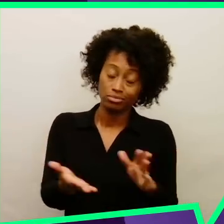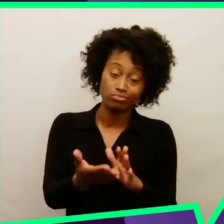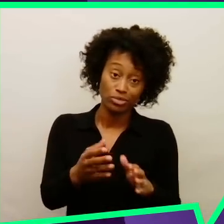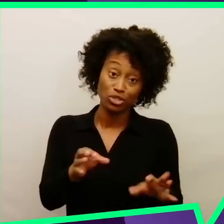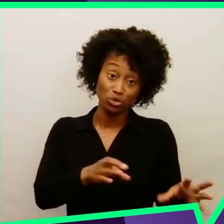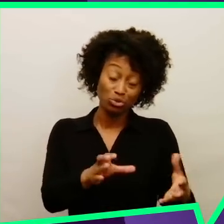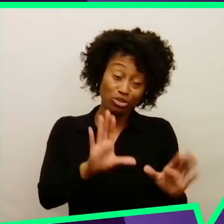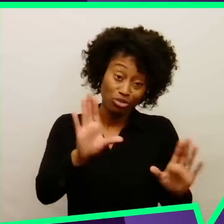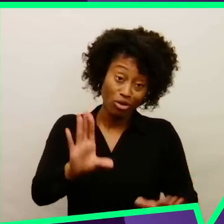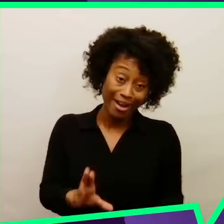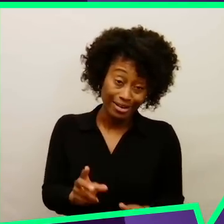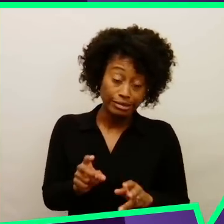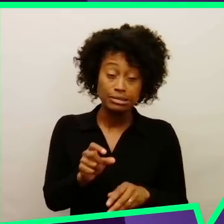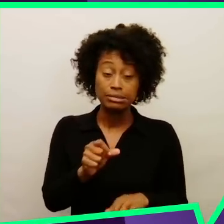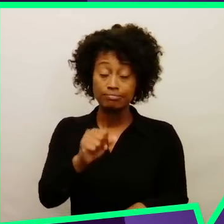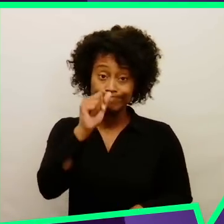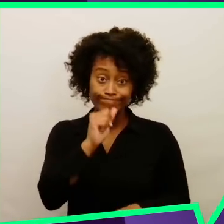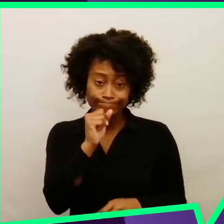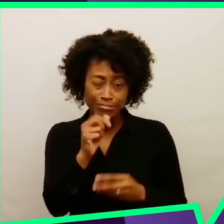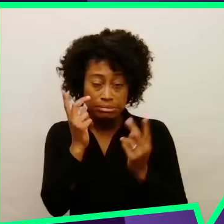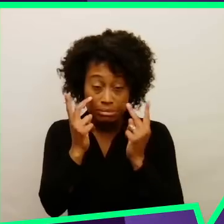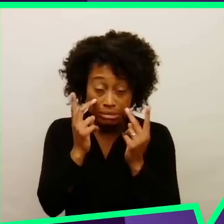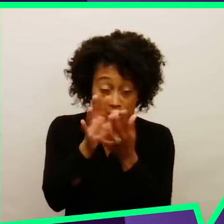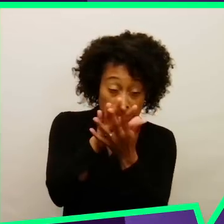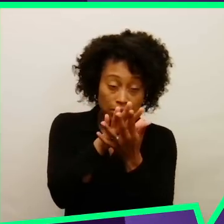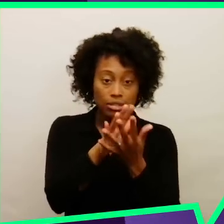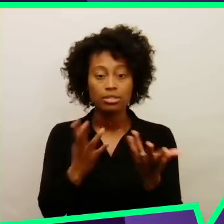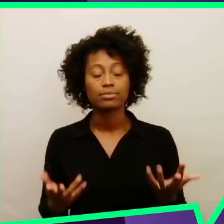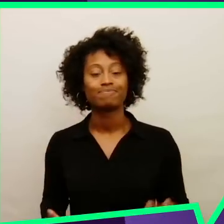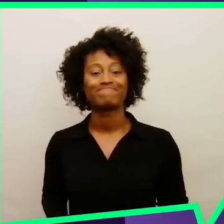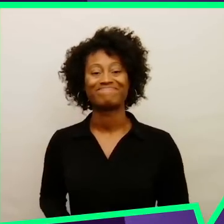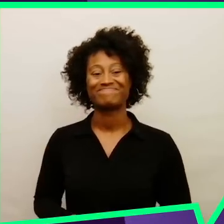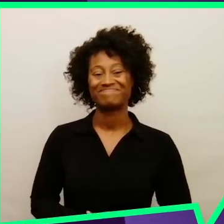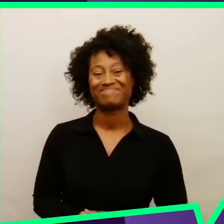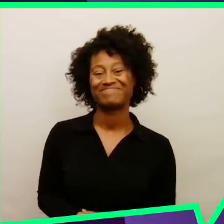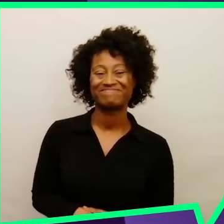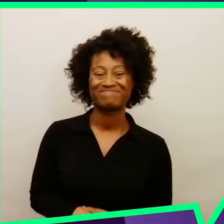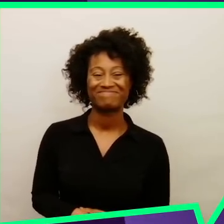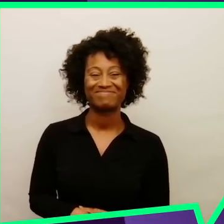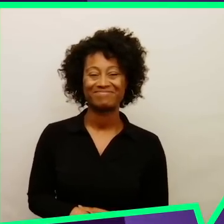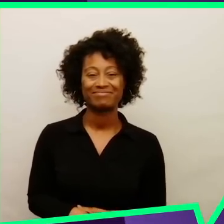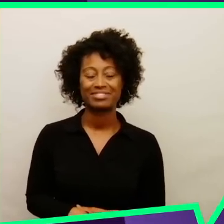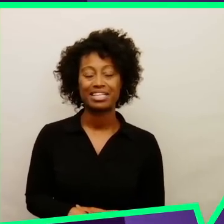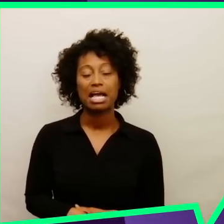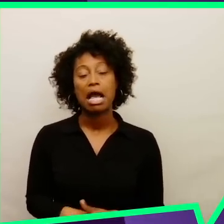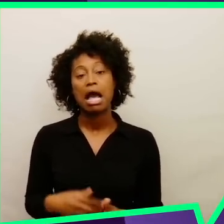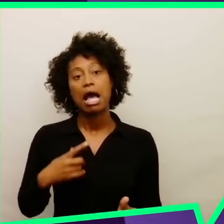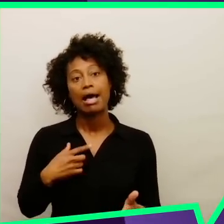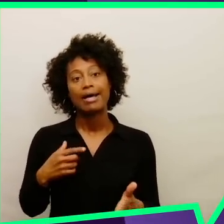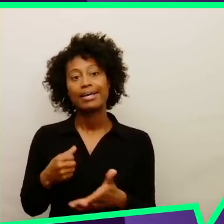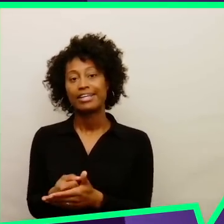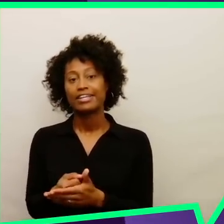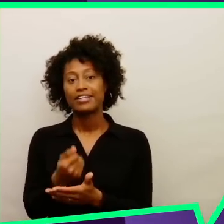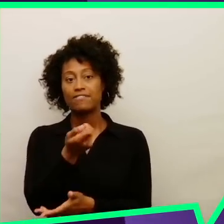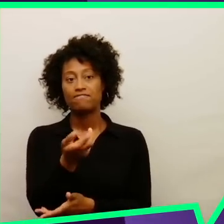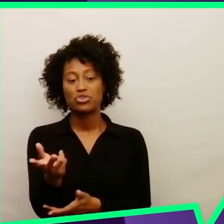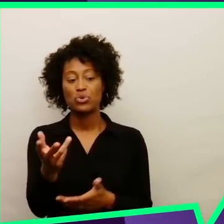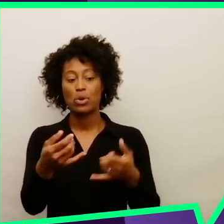For sure. Nice. I hit a couple of barriers.